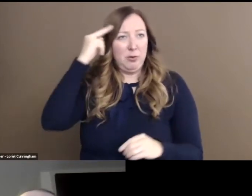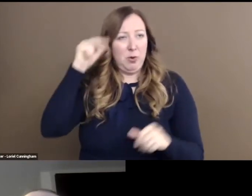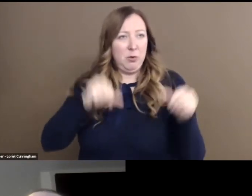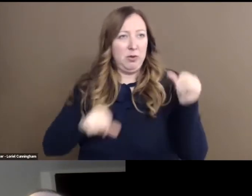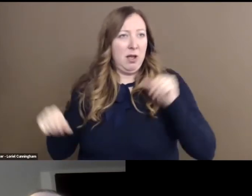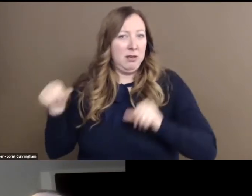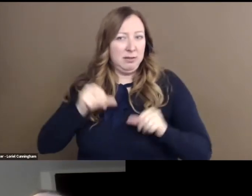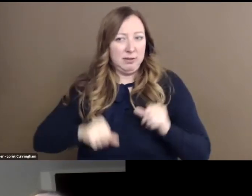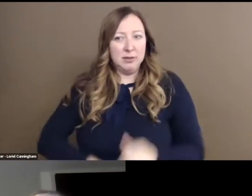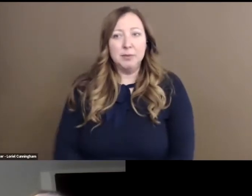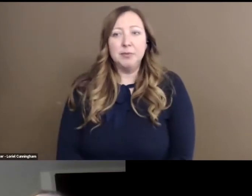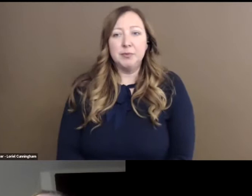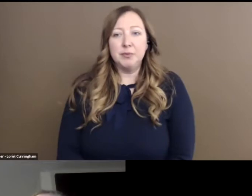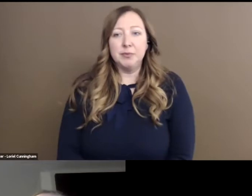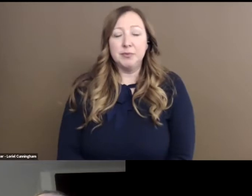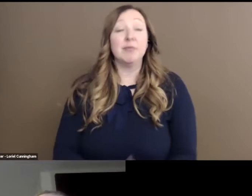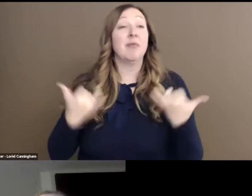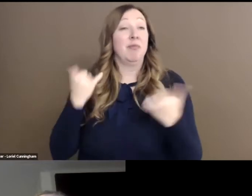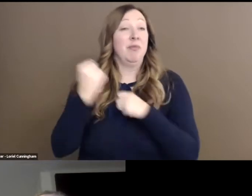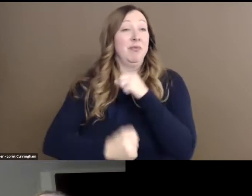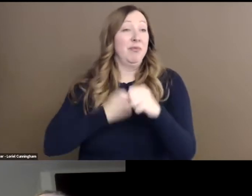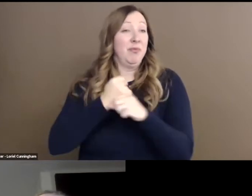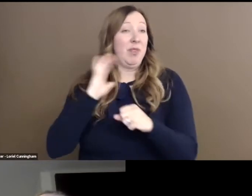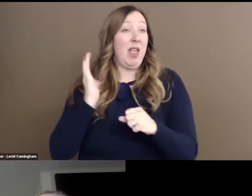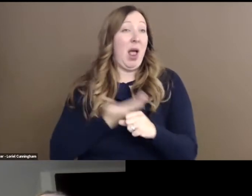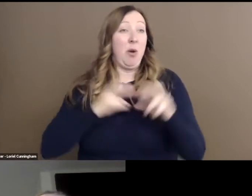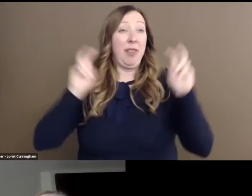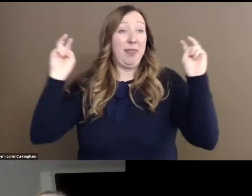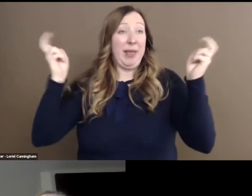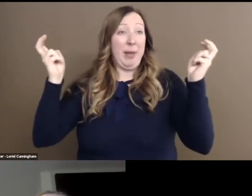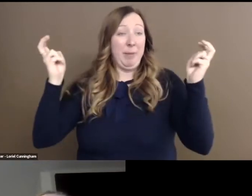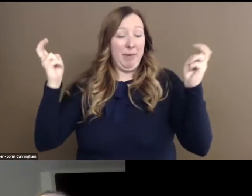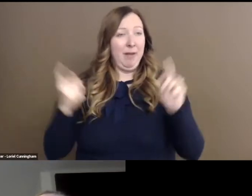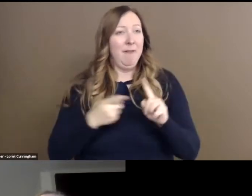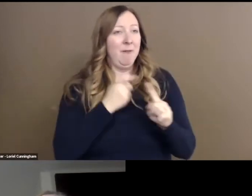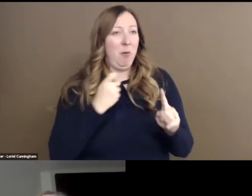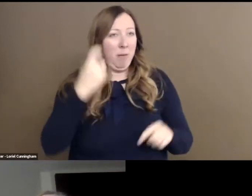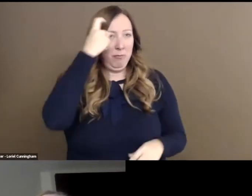our theme this year